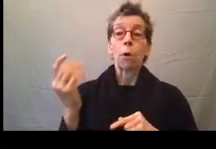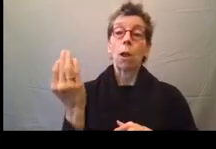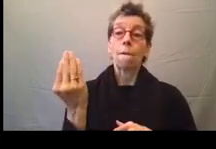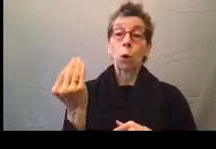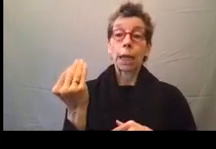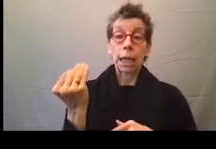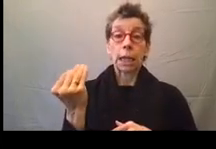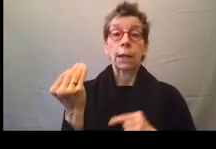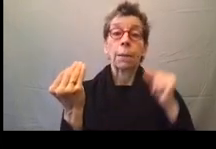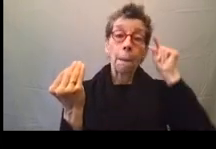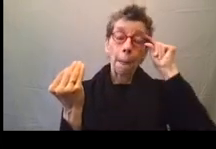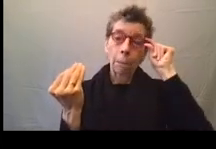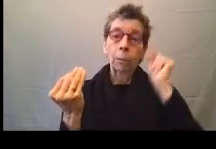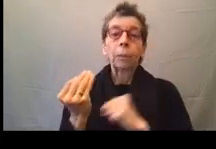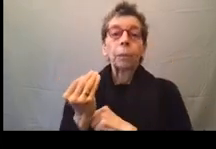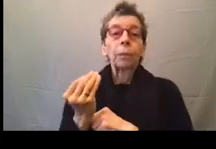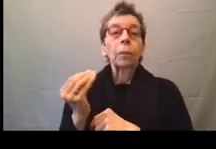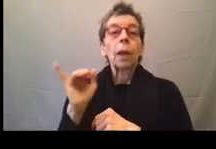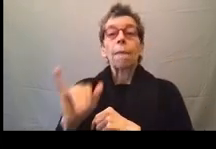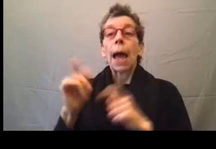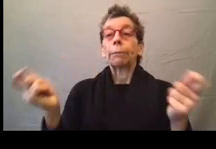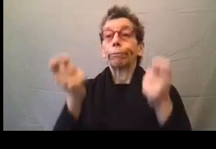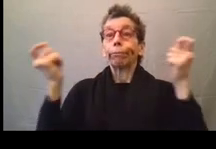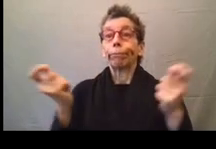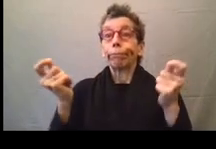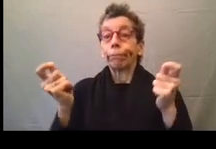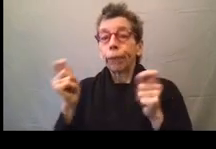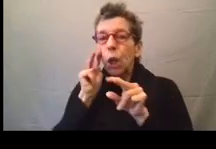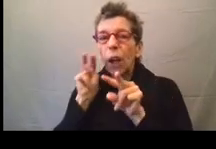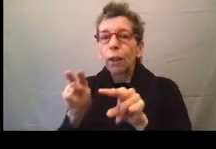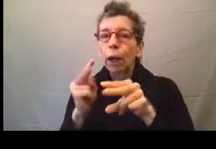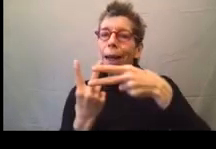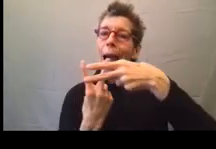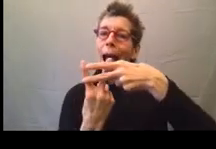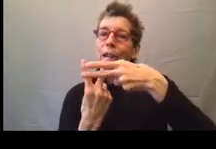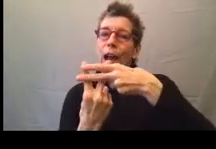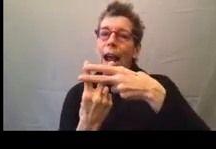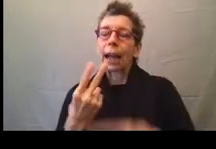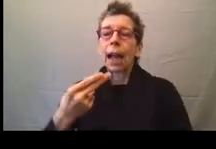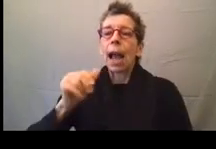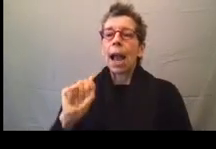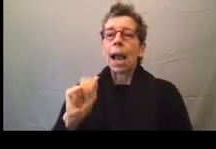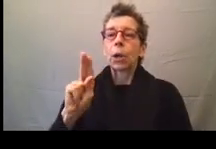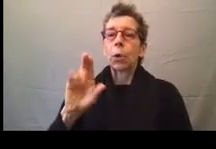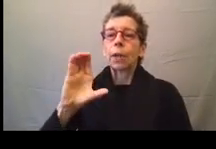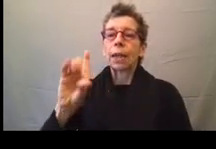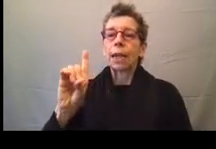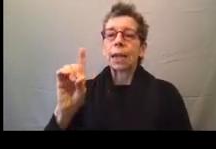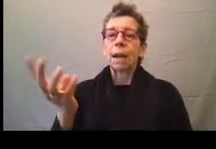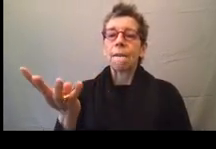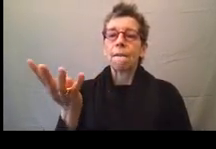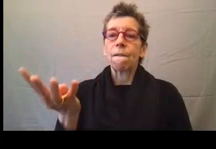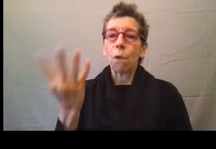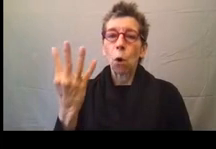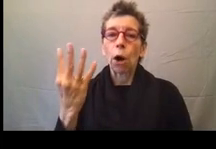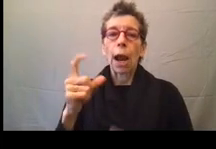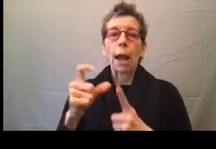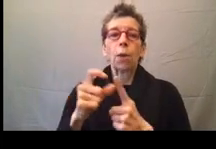leads AUCD. You can find more information loading up the hashtag AUCD4ALL. Two weeks